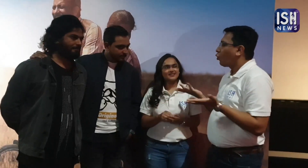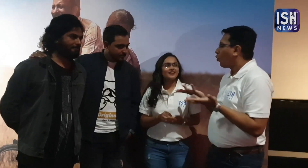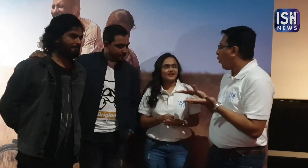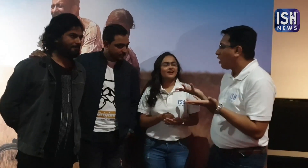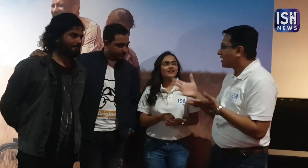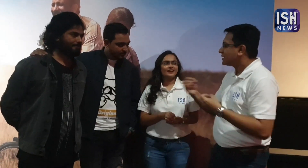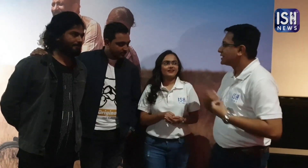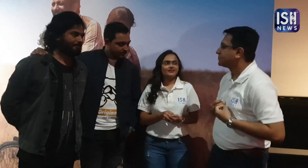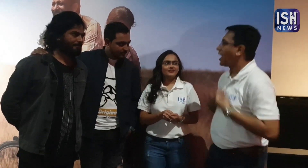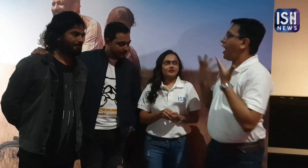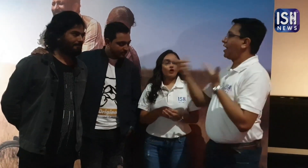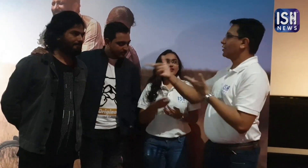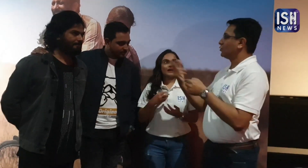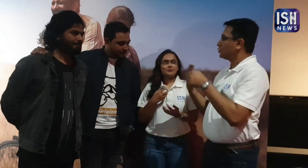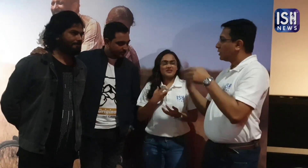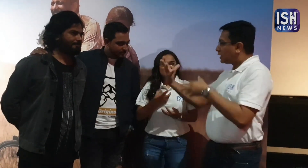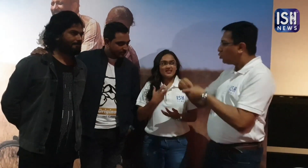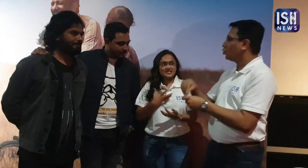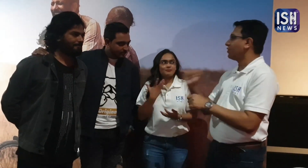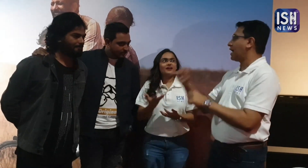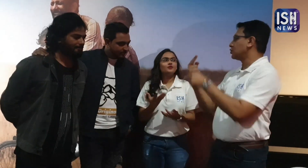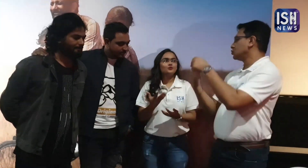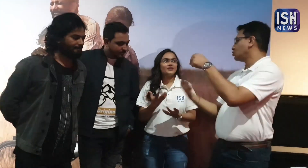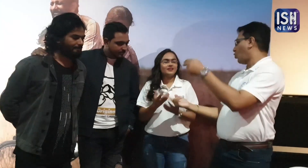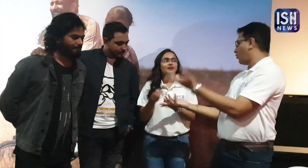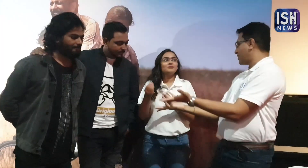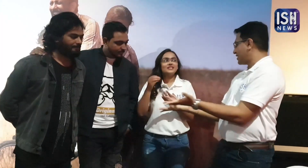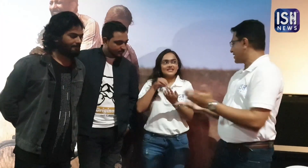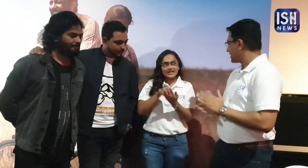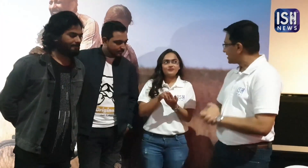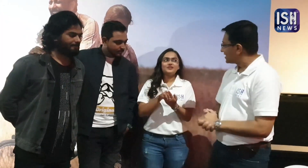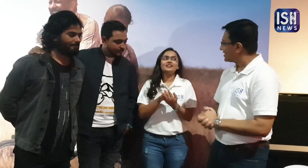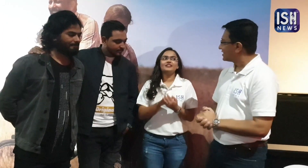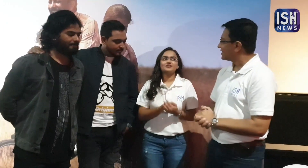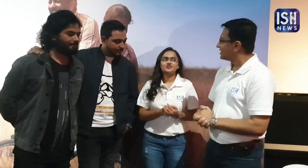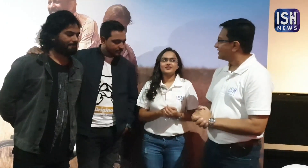What inspired you to invovle Deaf characters?